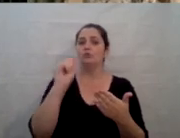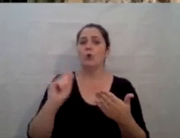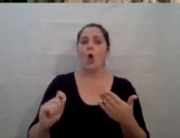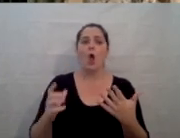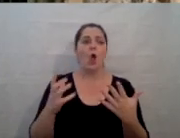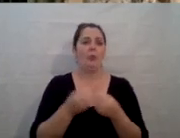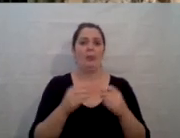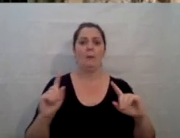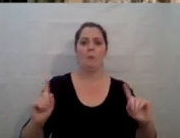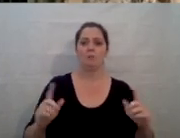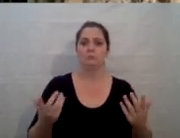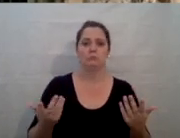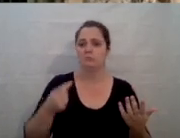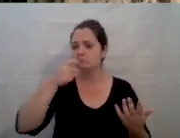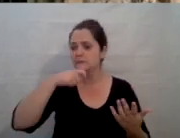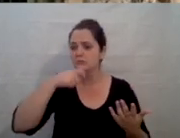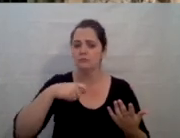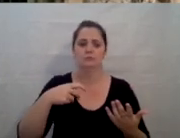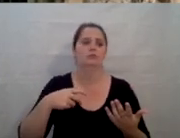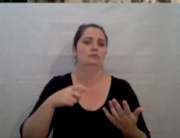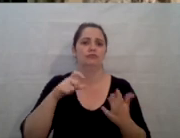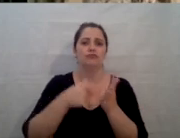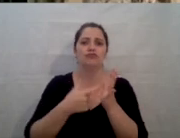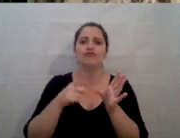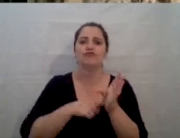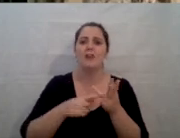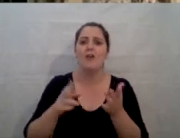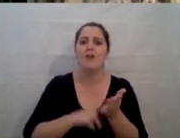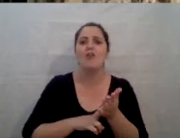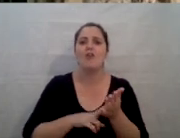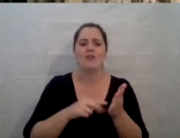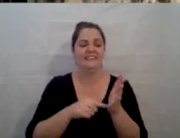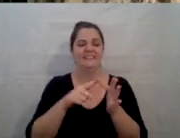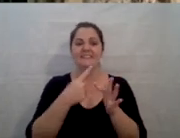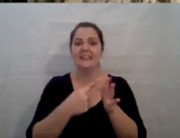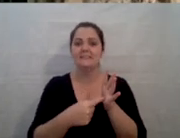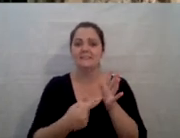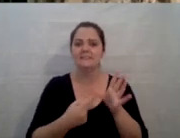If you've got textas, if you've got pencils, if you've got crayons doesn't matter, draw with anything that you have.